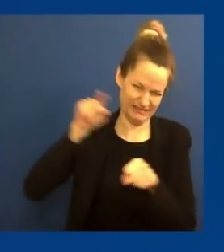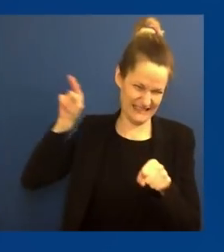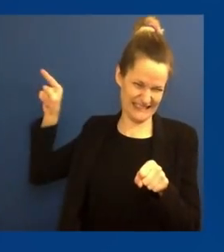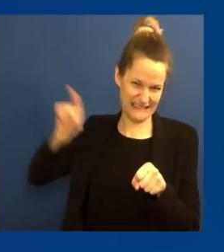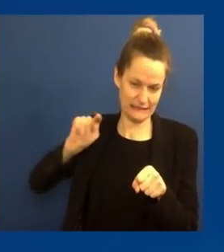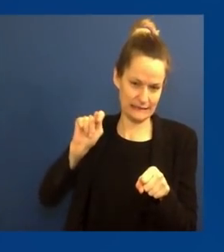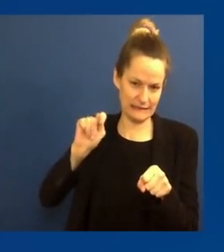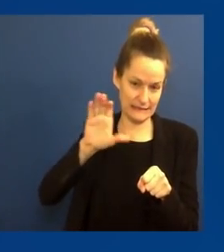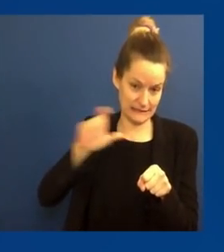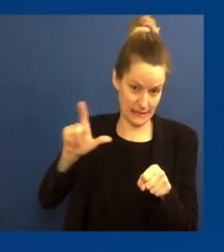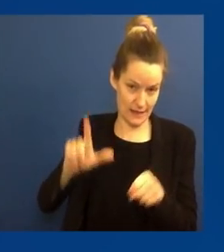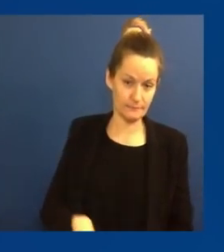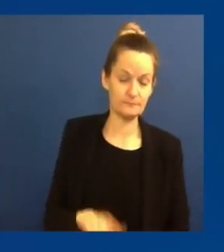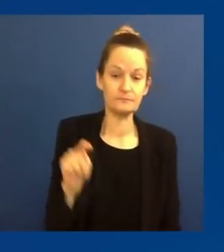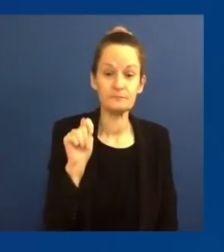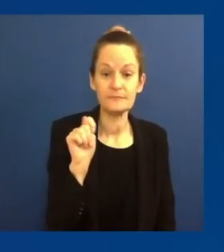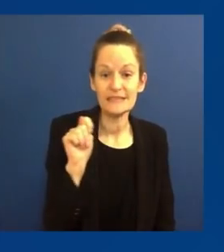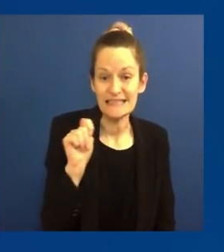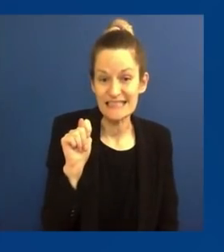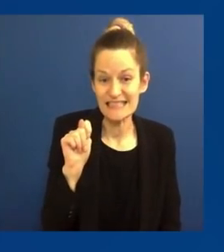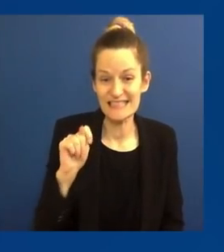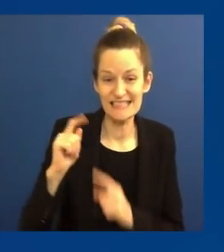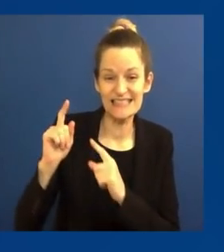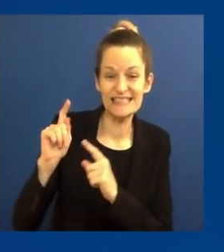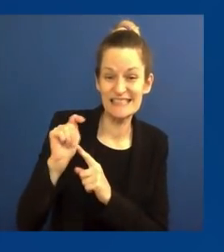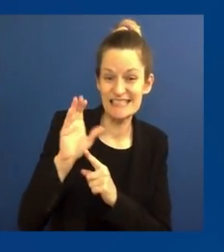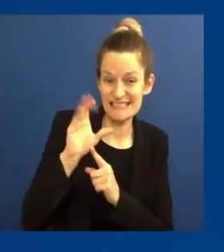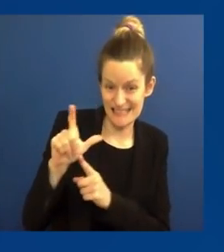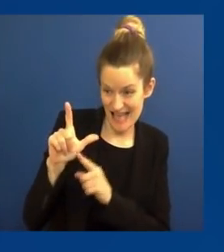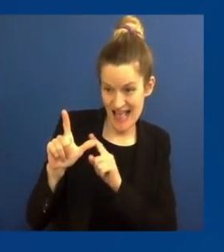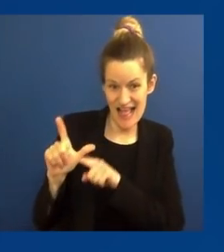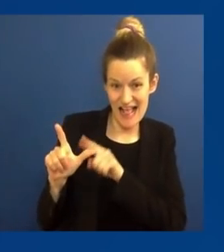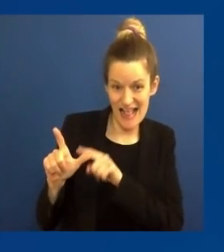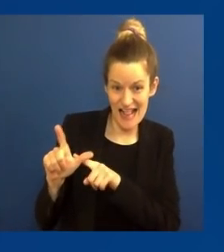namely, prevent progression an infection you already have